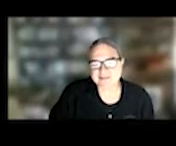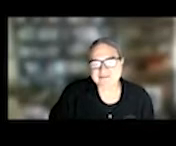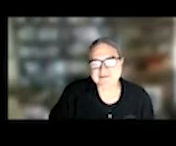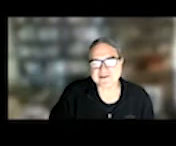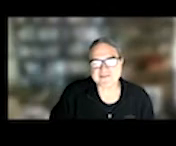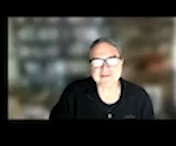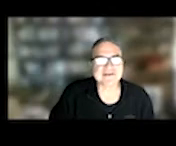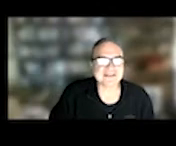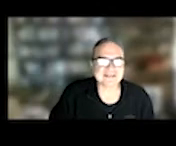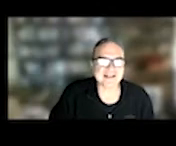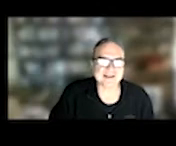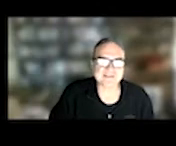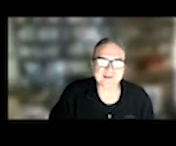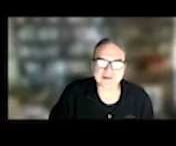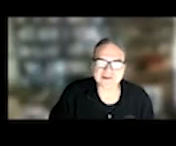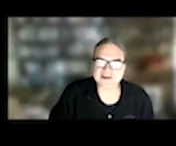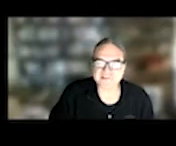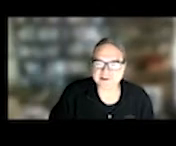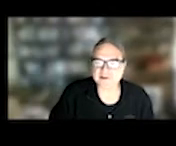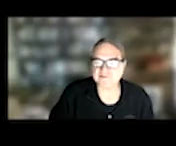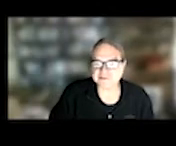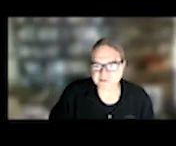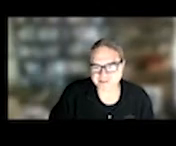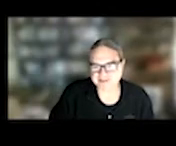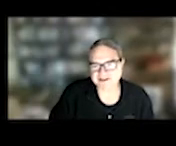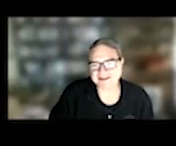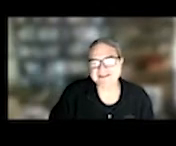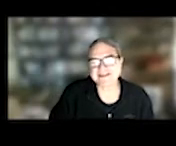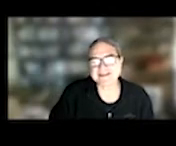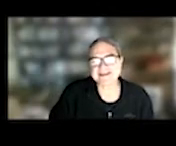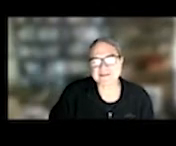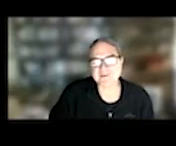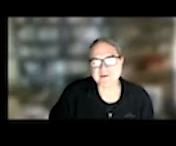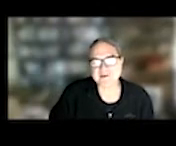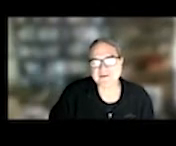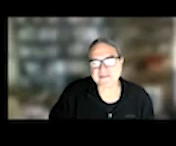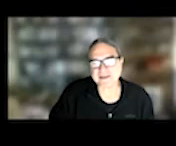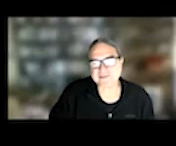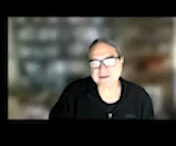named after another Italian explorer Amerigo Vespucci. Right? So when we're thinking about